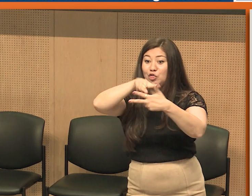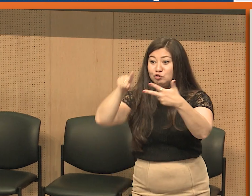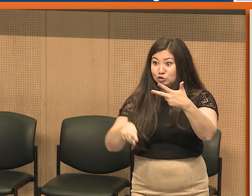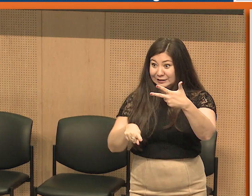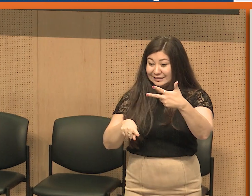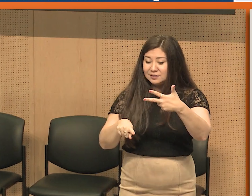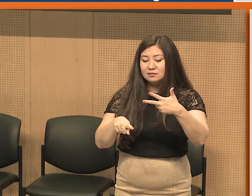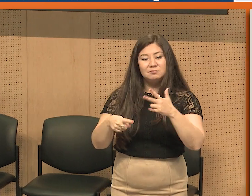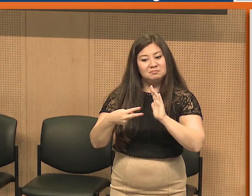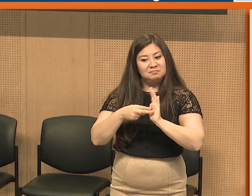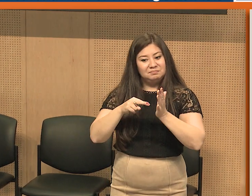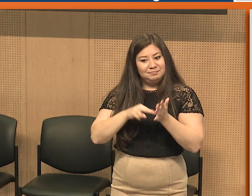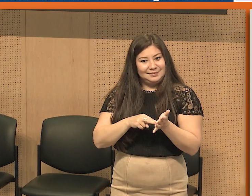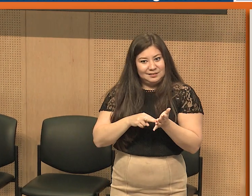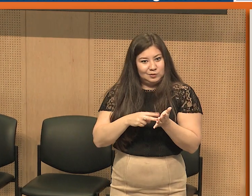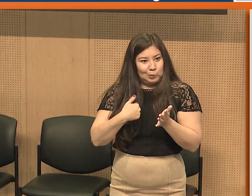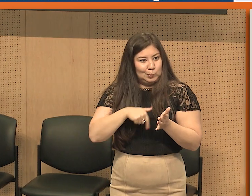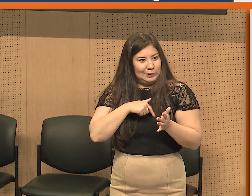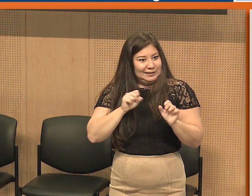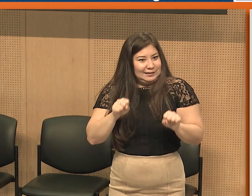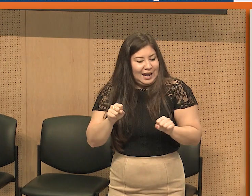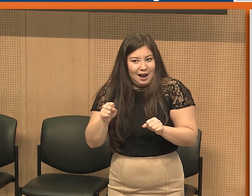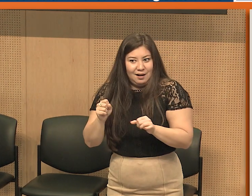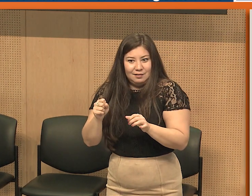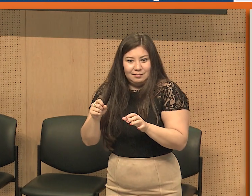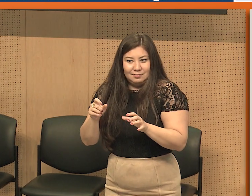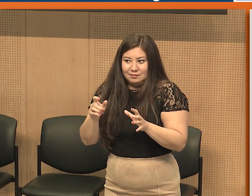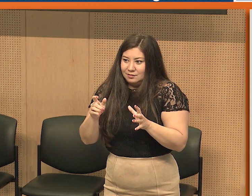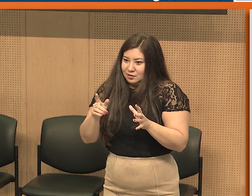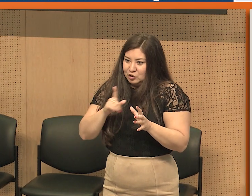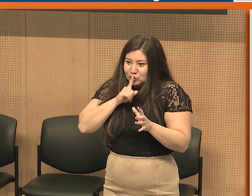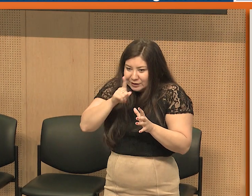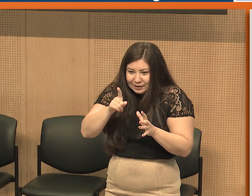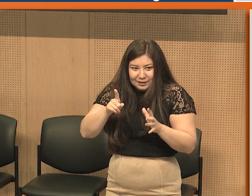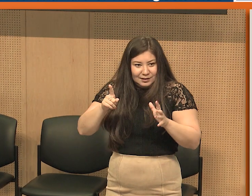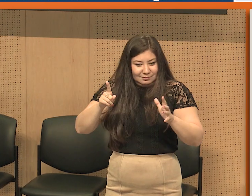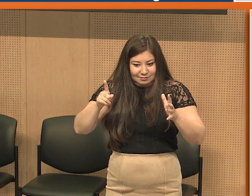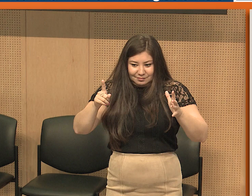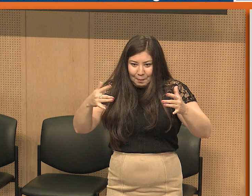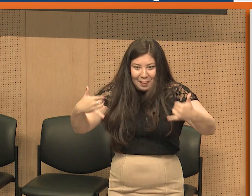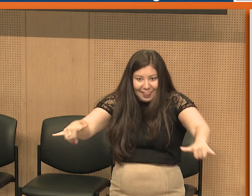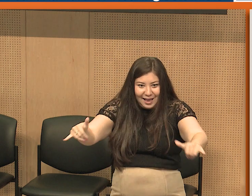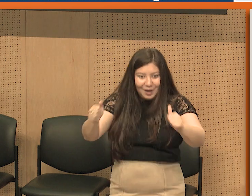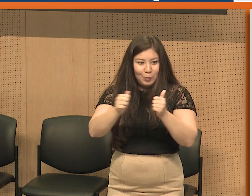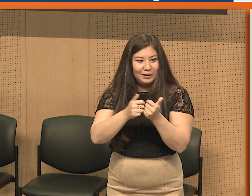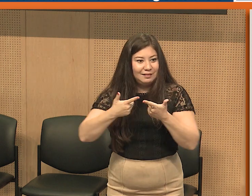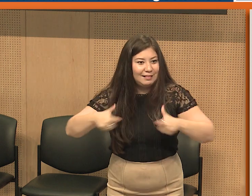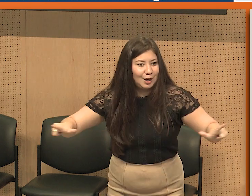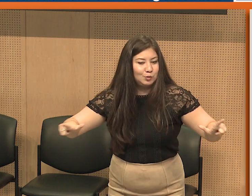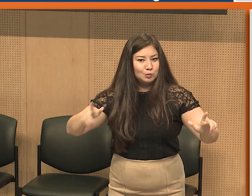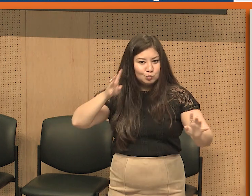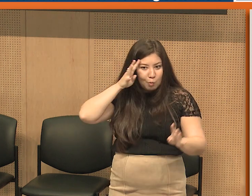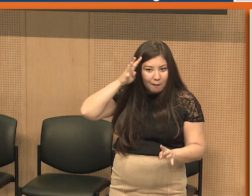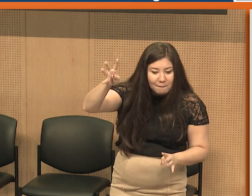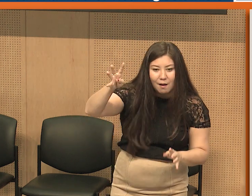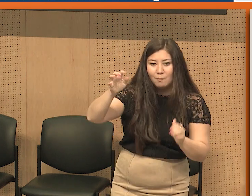With all 3 of these points, I feel like the Deaf community has the ability for creative language play,